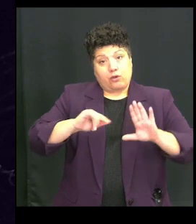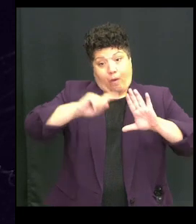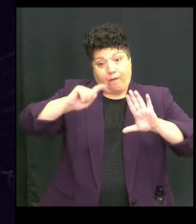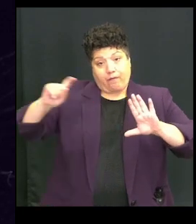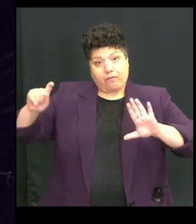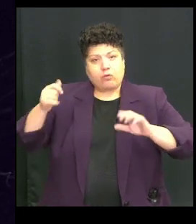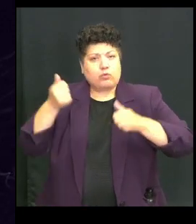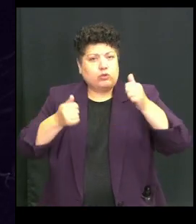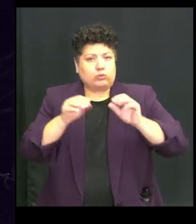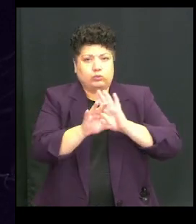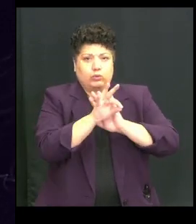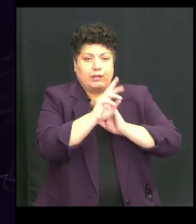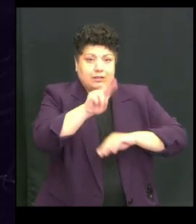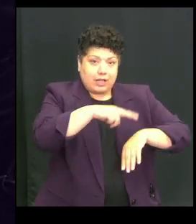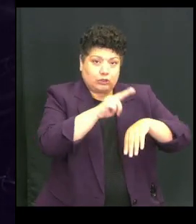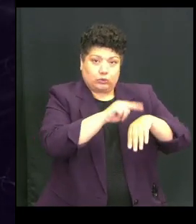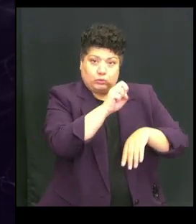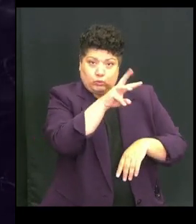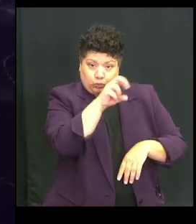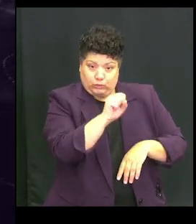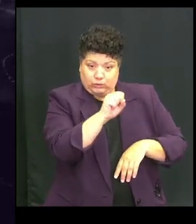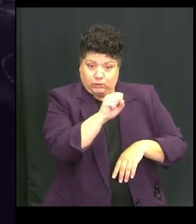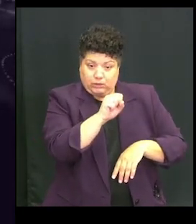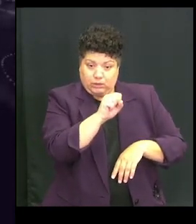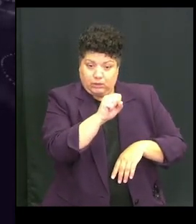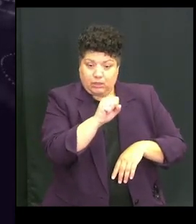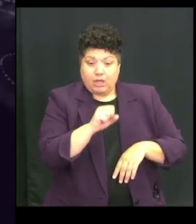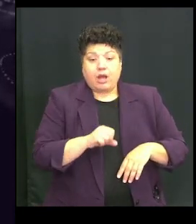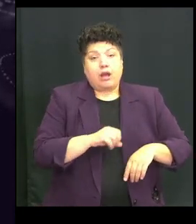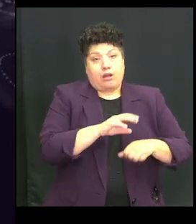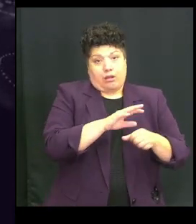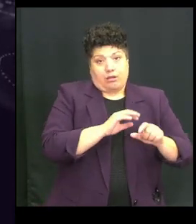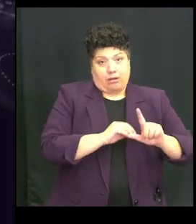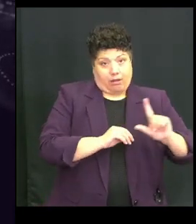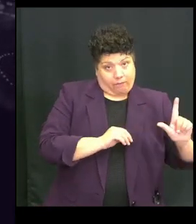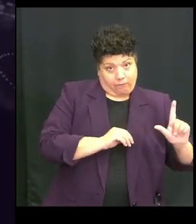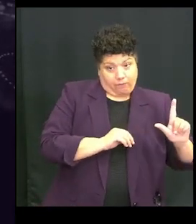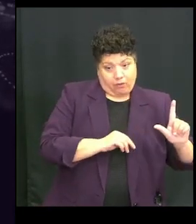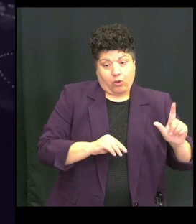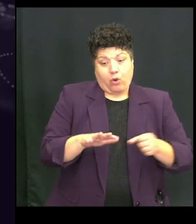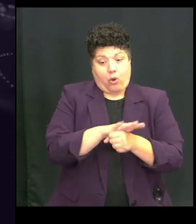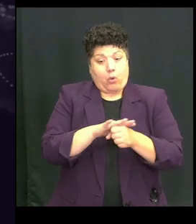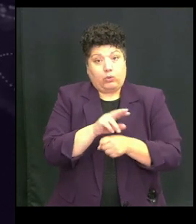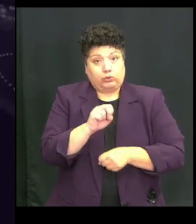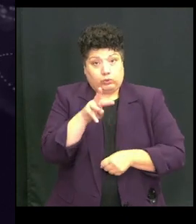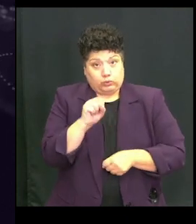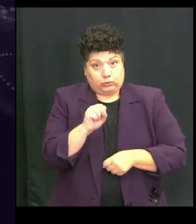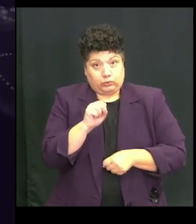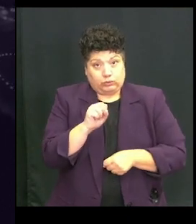a national news story starting on the left, then local news, and left or right slanted news.